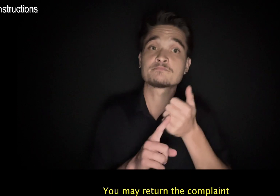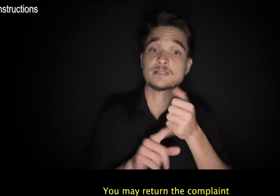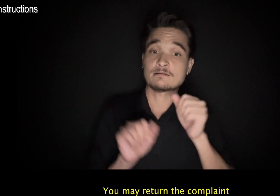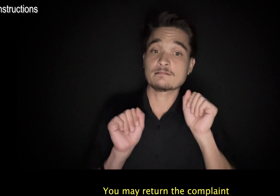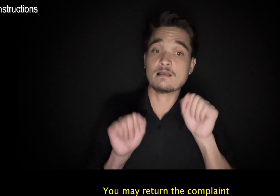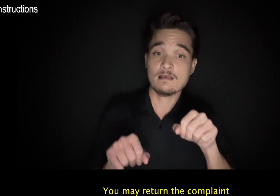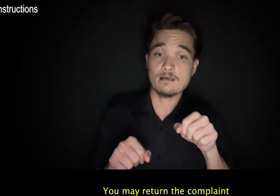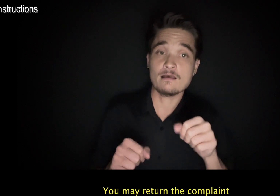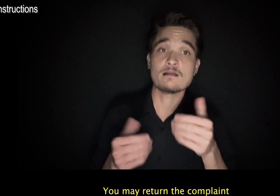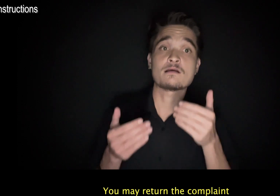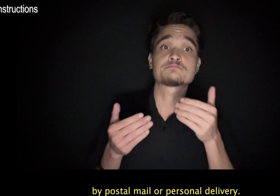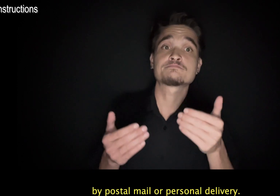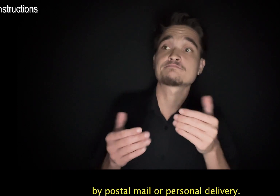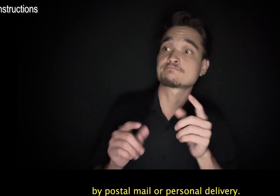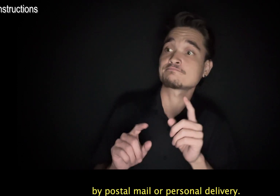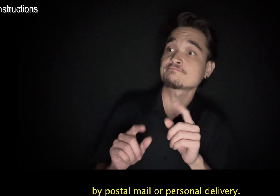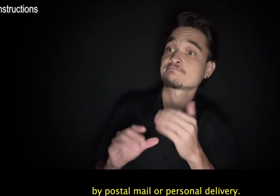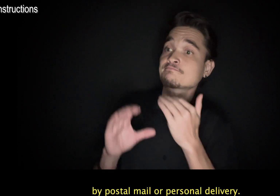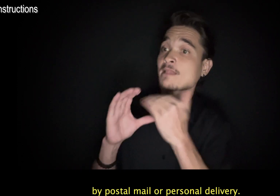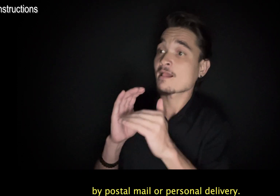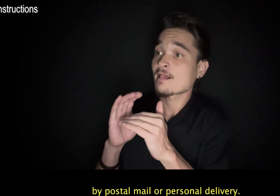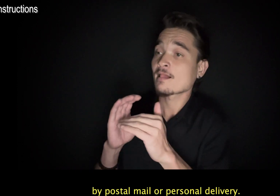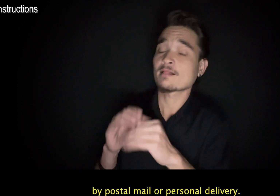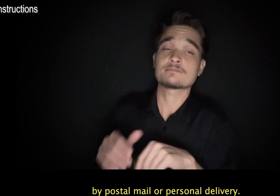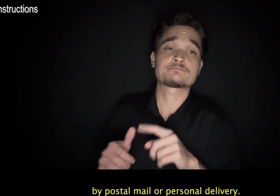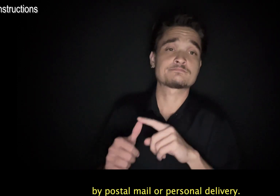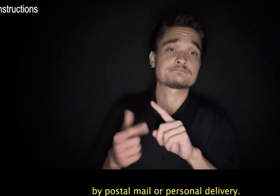You may return the complaint by postal mail or personal delivery.